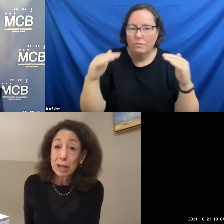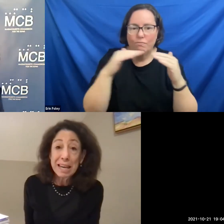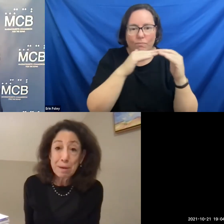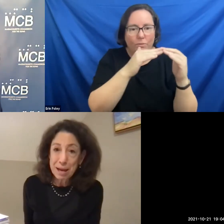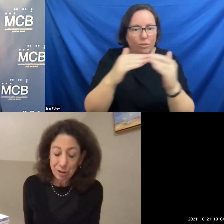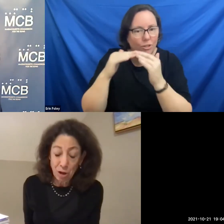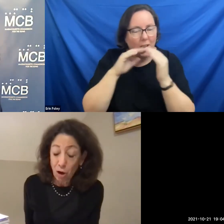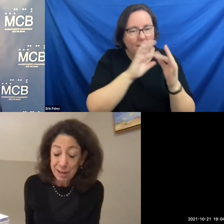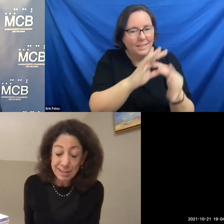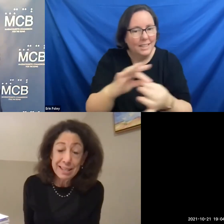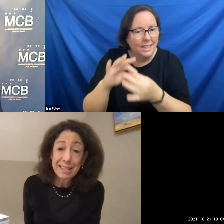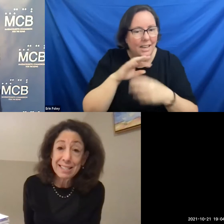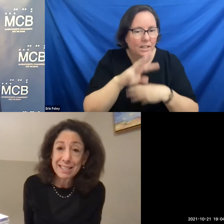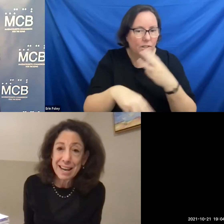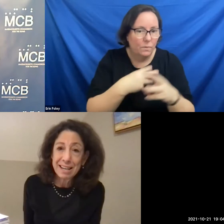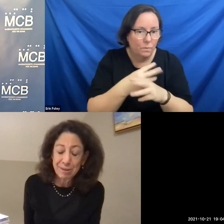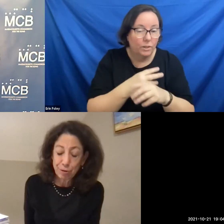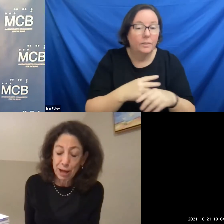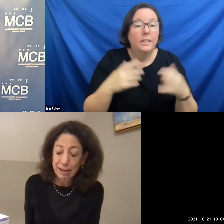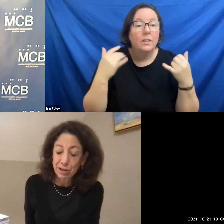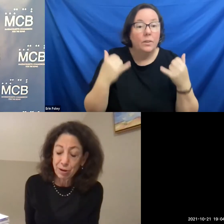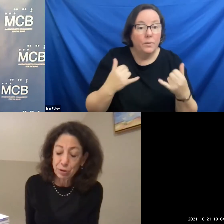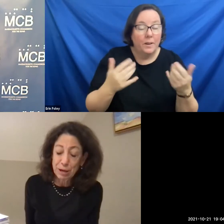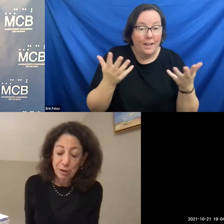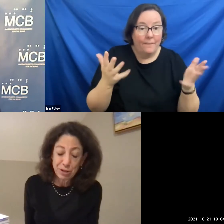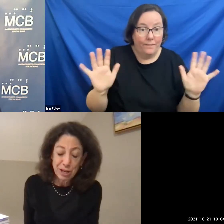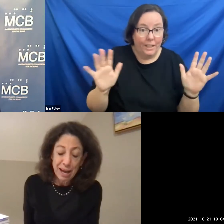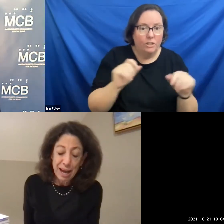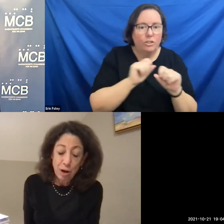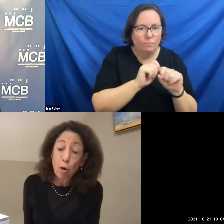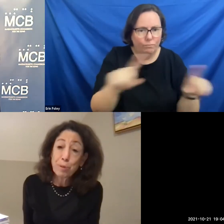We'll email all the attendees tonight the full calendar of speakers and hope you'll